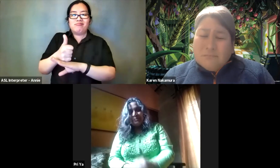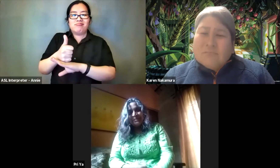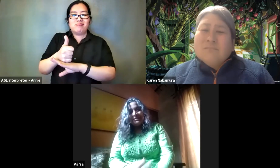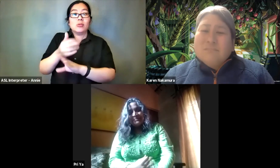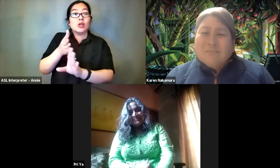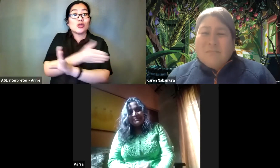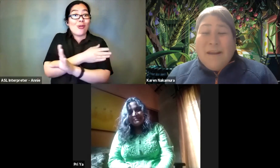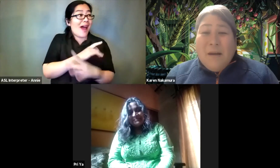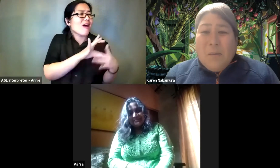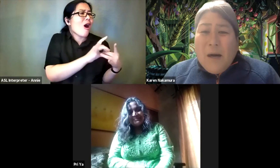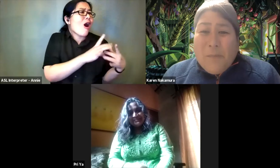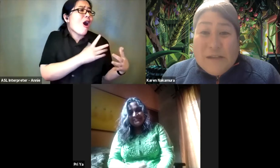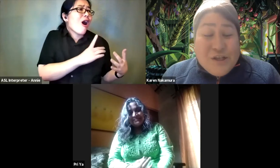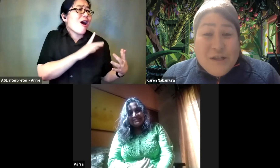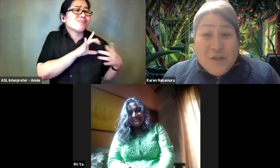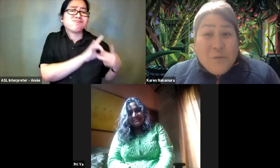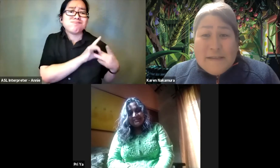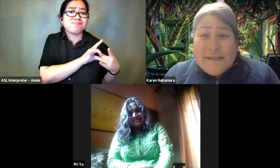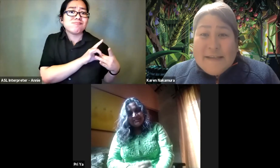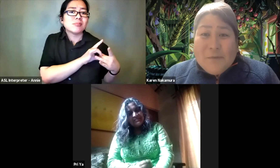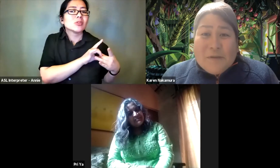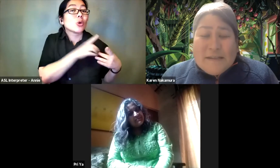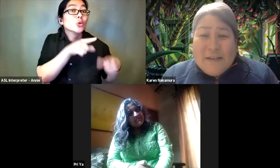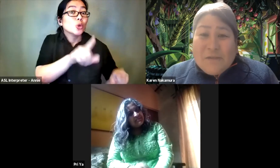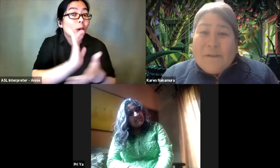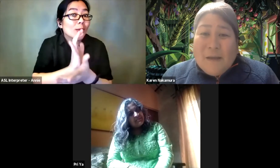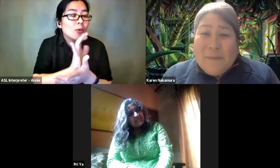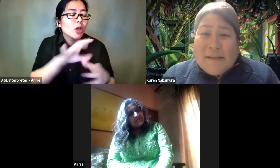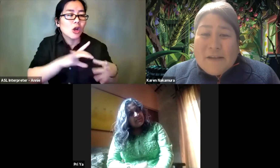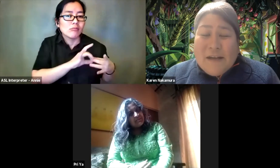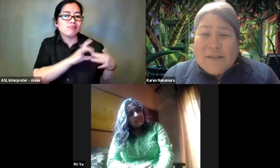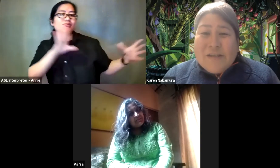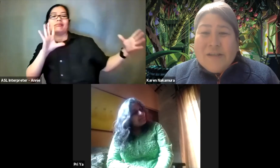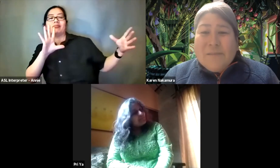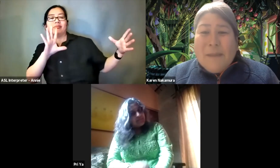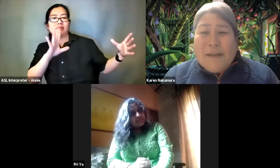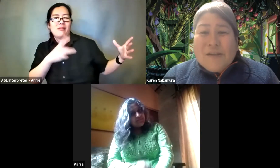Karen Nakamura: But she she wasn't disabled herself and so, how did she managed to get